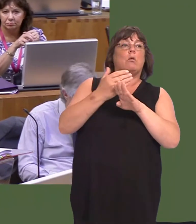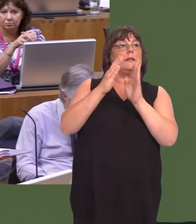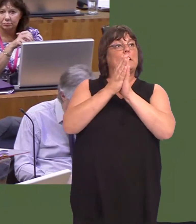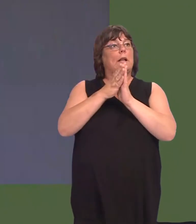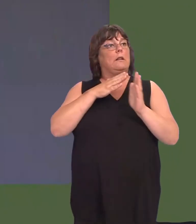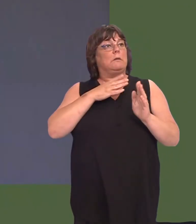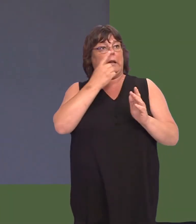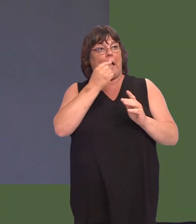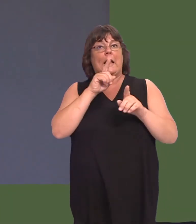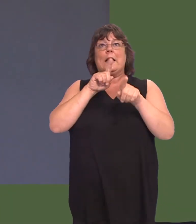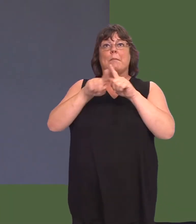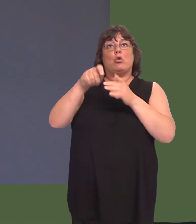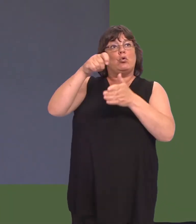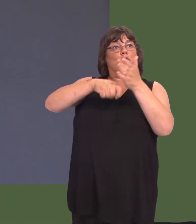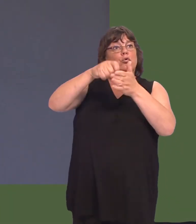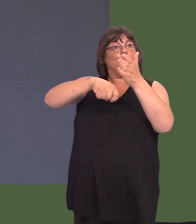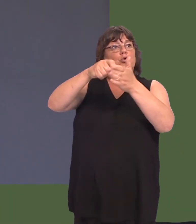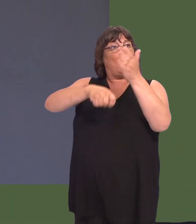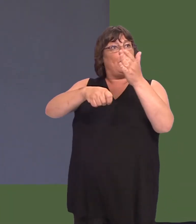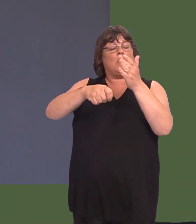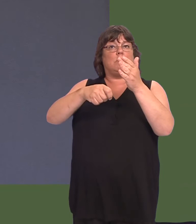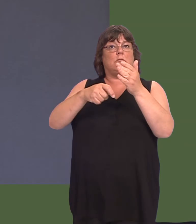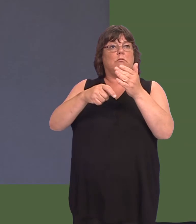do now work, particularly in the retail sector, on a Sunday.